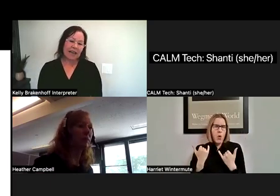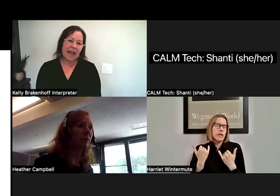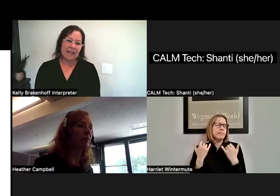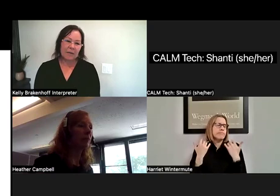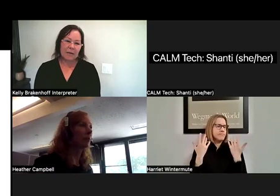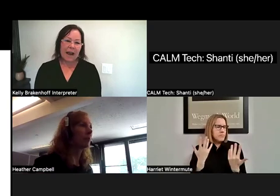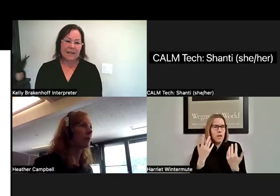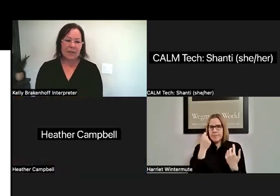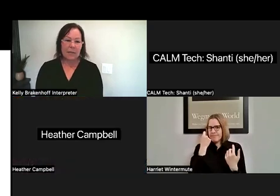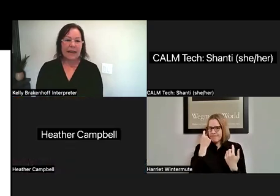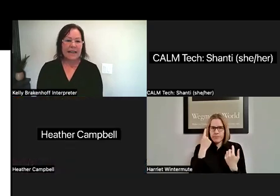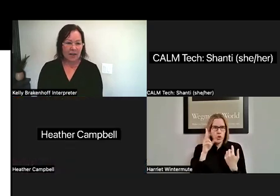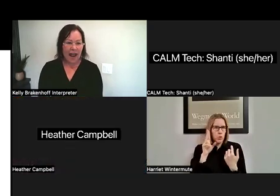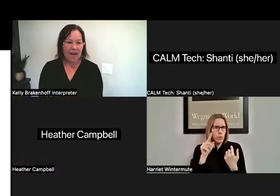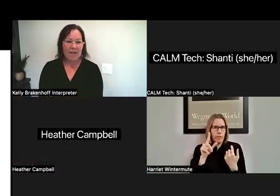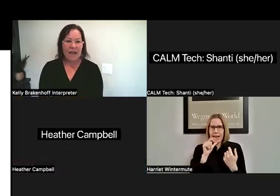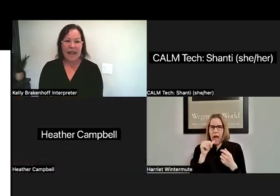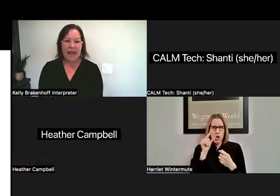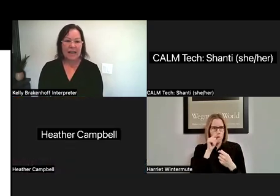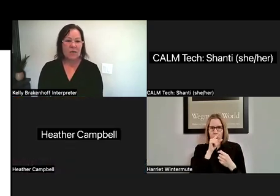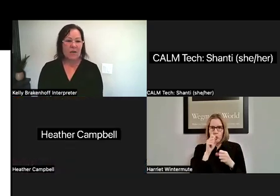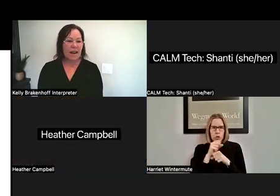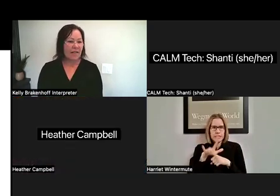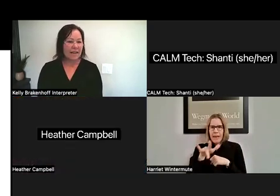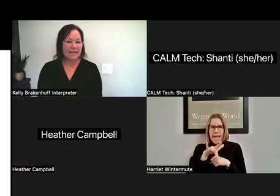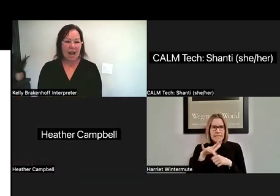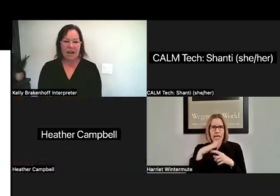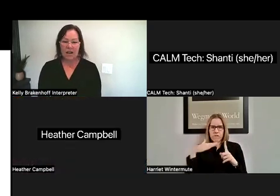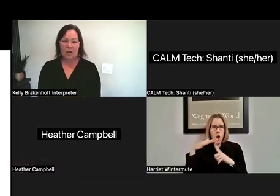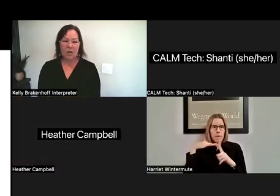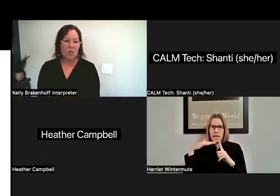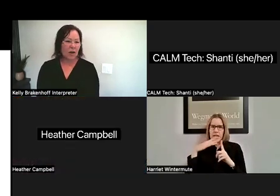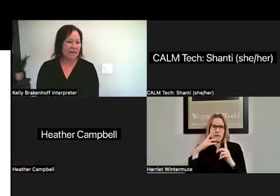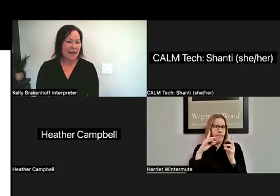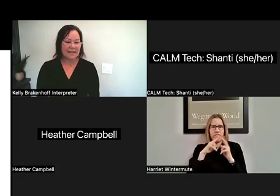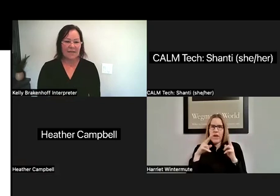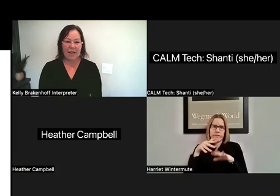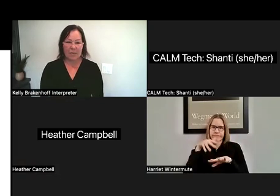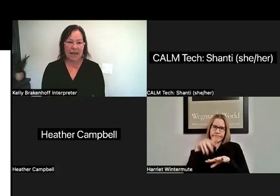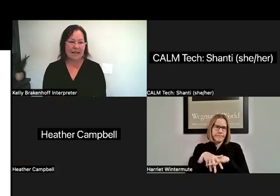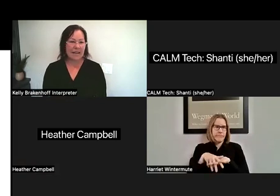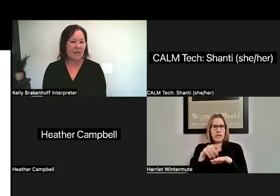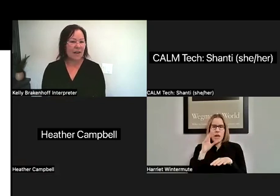at Nebraska for about a year now and UNL is not a Google workspace environment. They're very